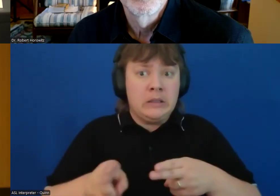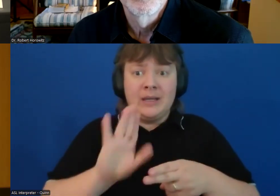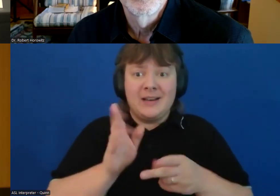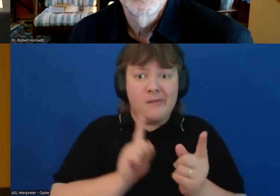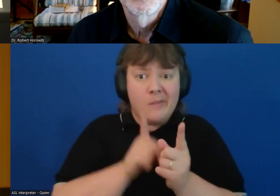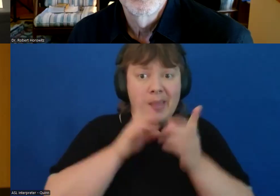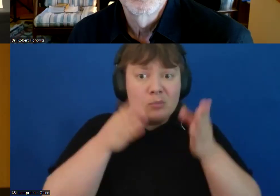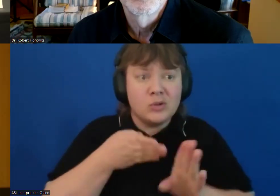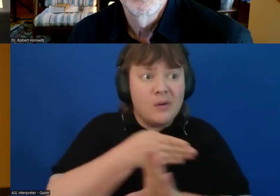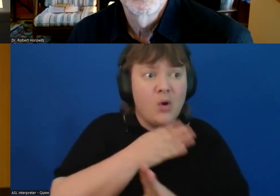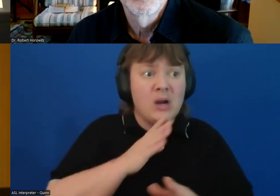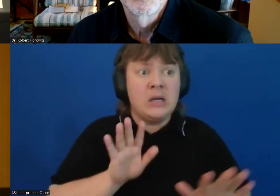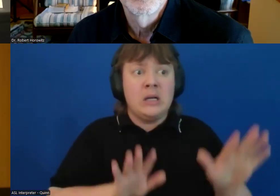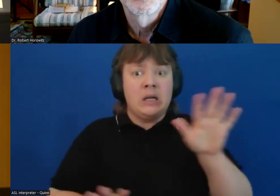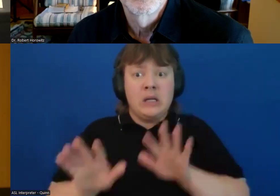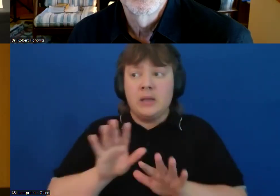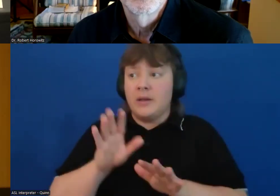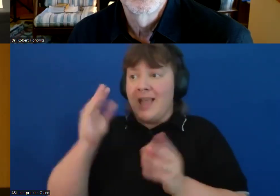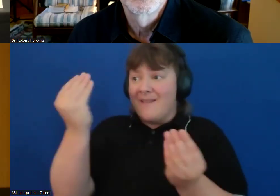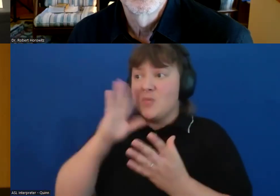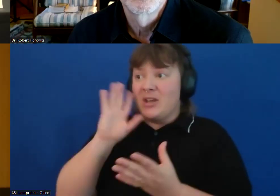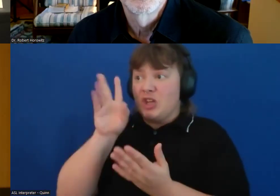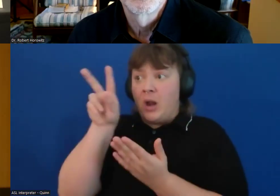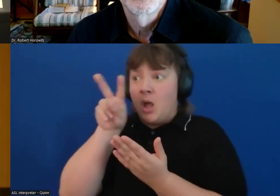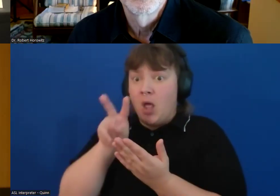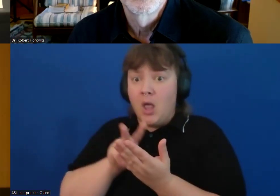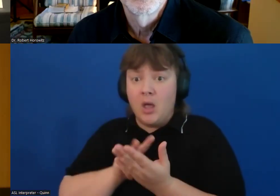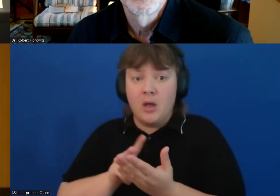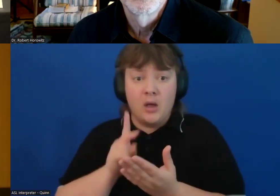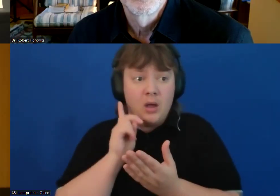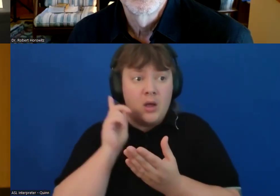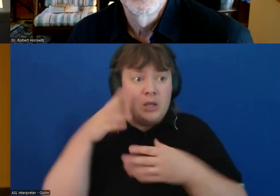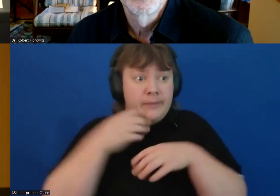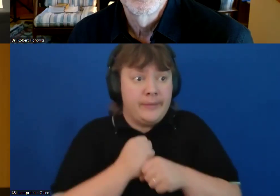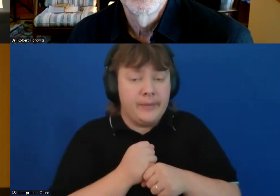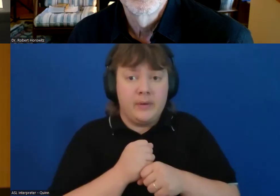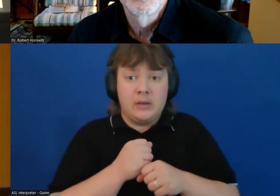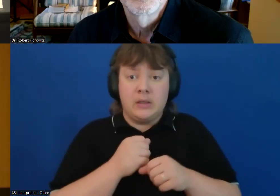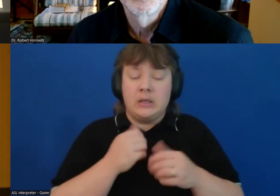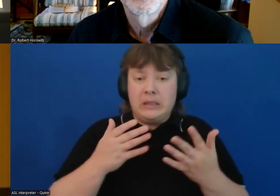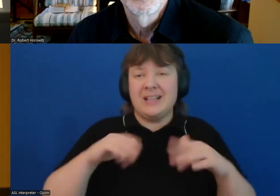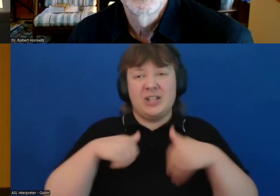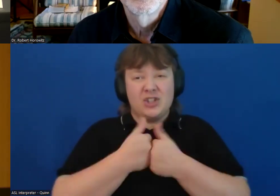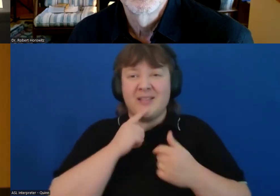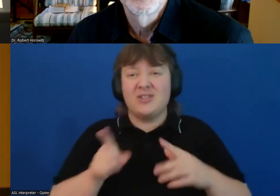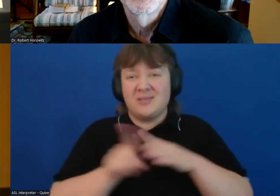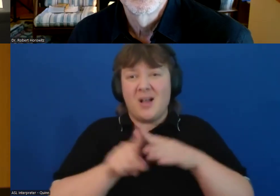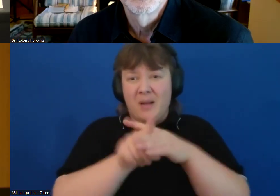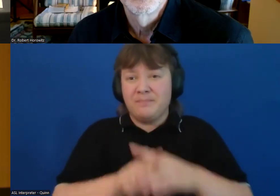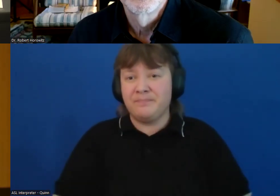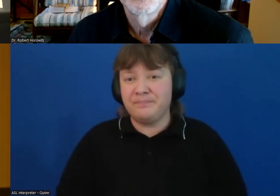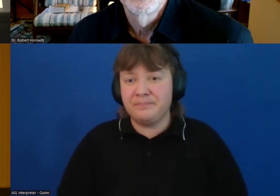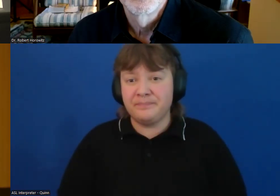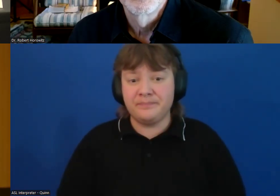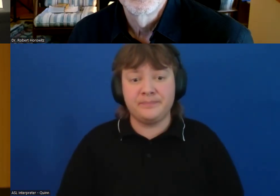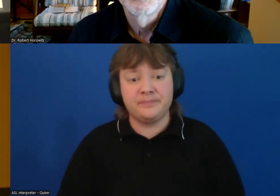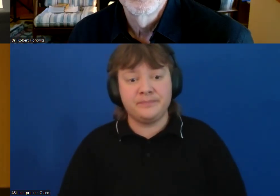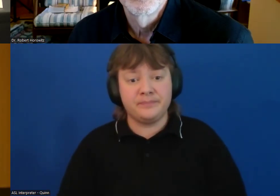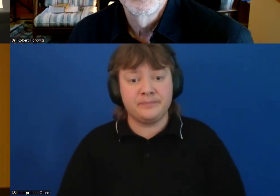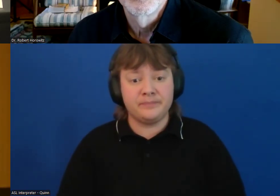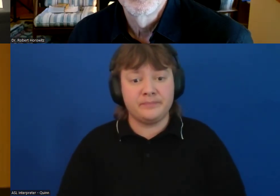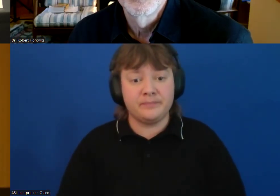person before, assimilating all the information that a lot of these challenges can play out.